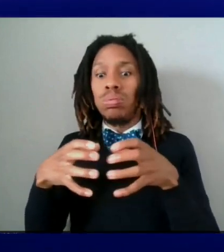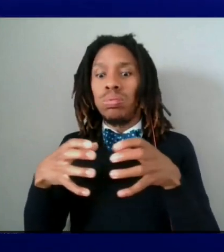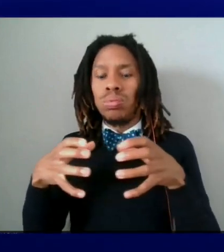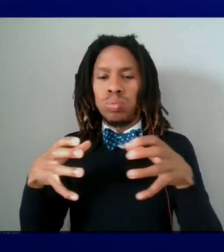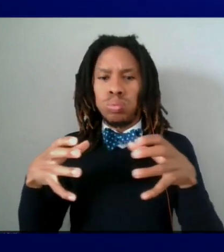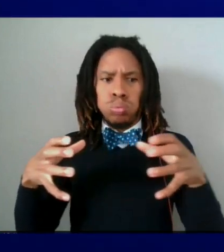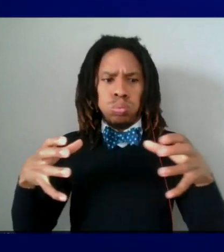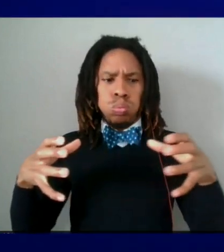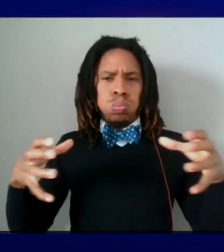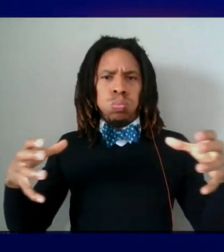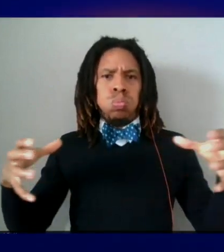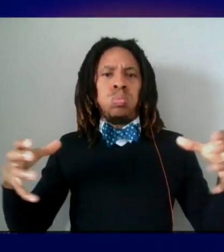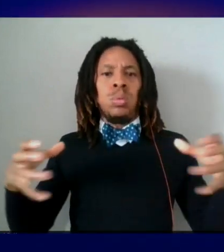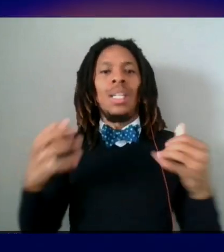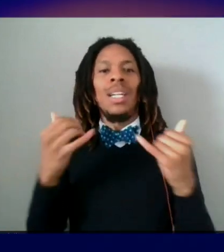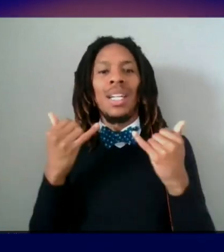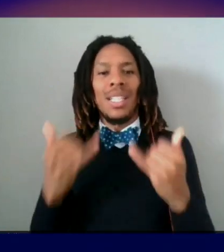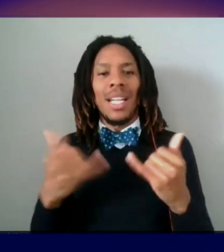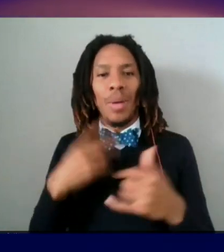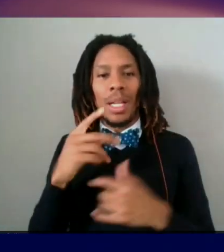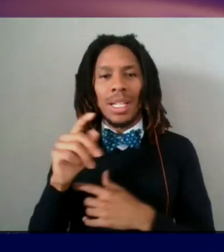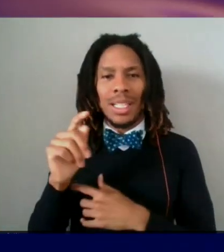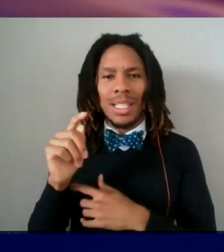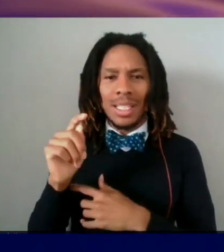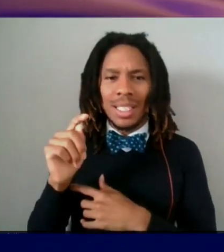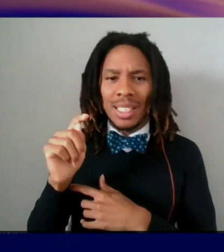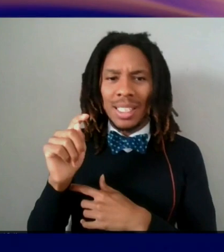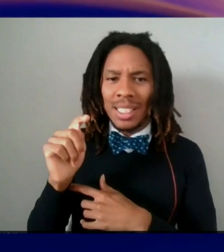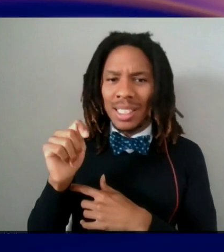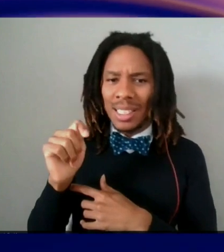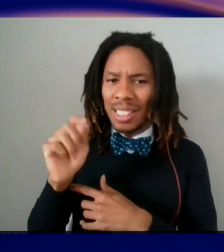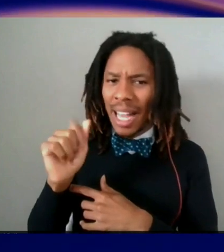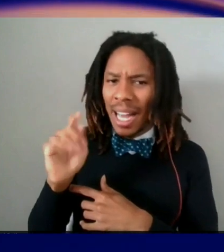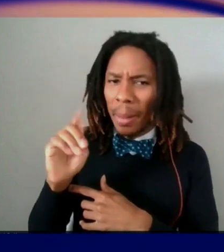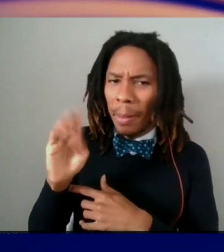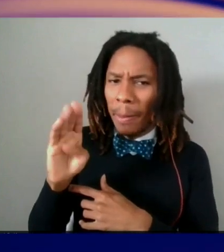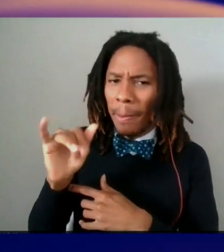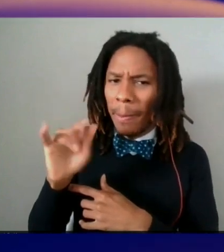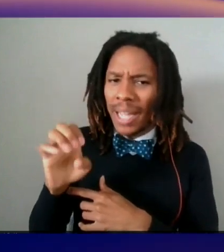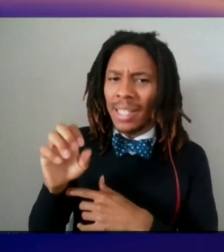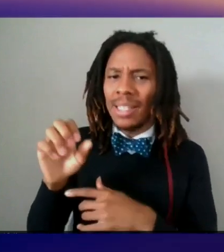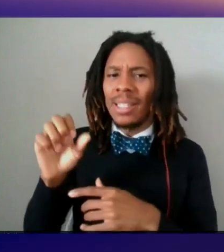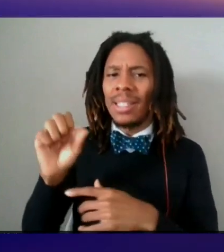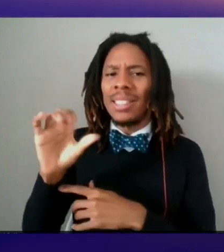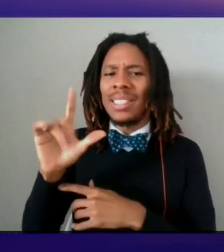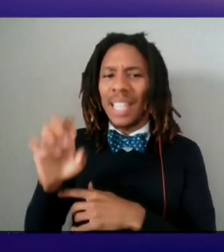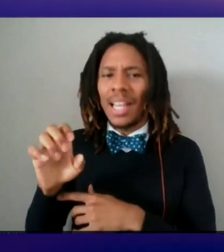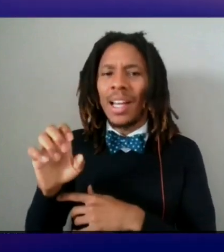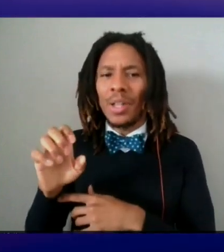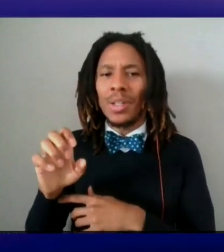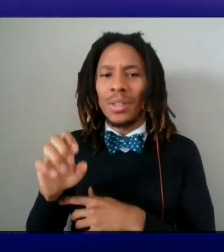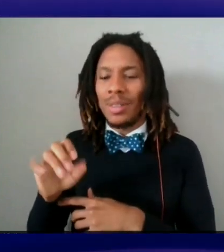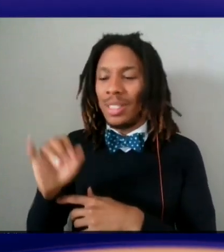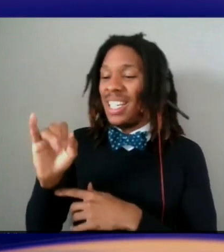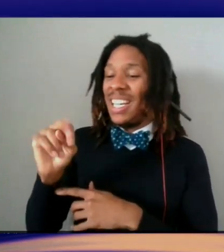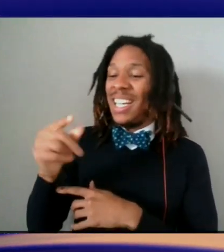petabyte scale ingestion pipelines. And at that scale,